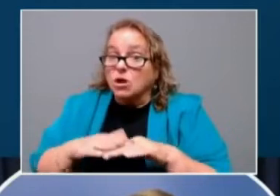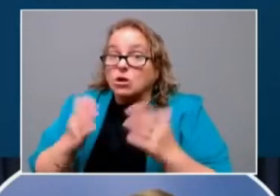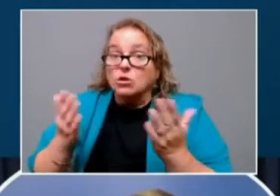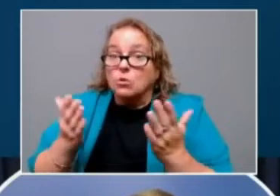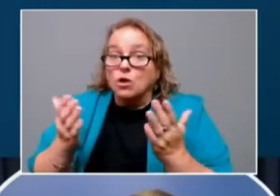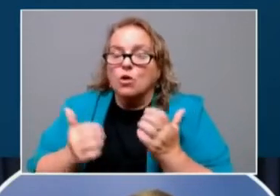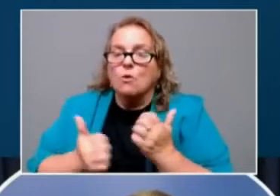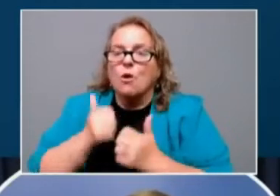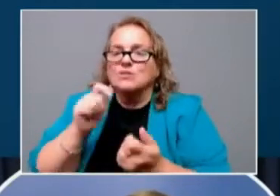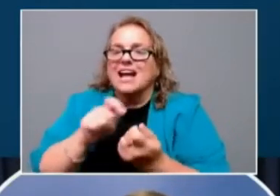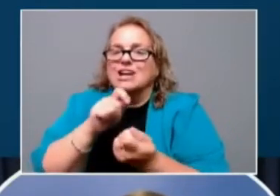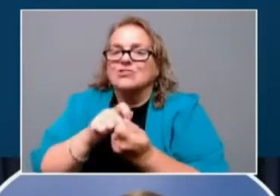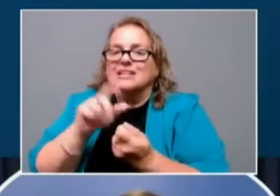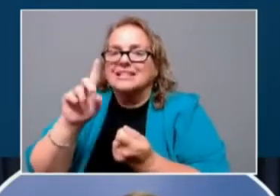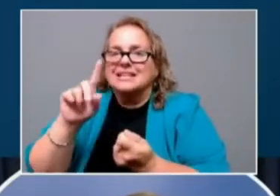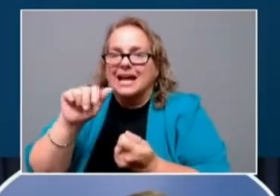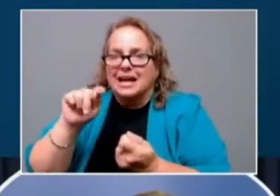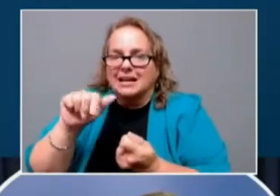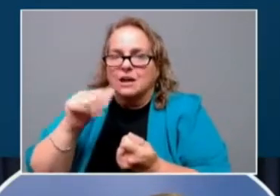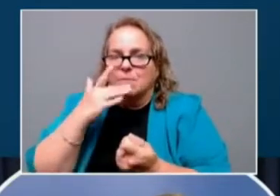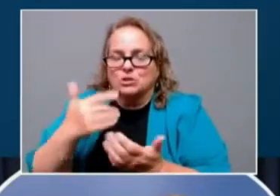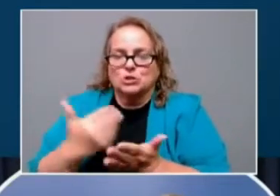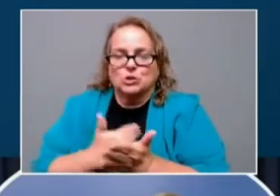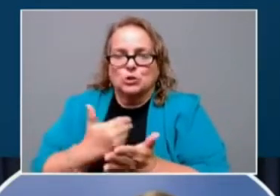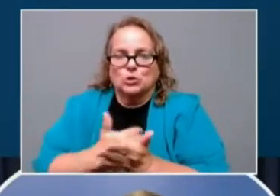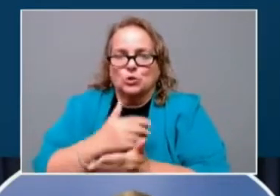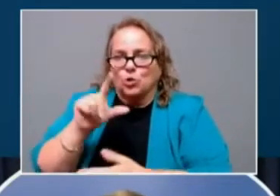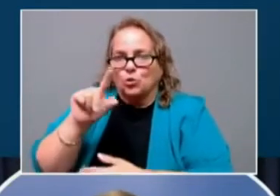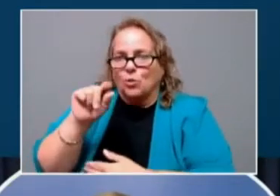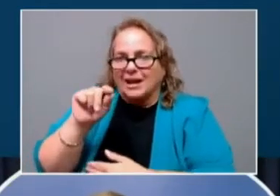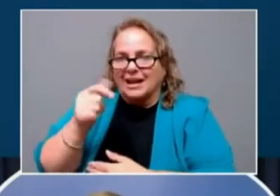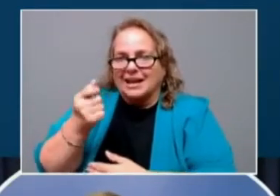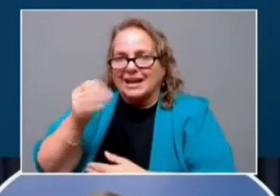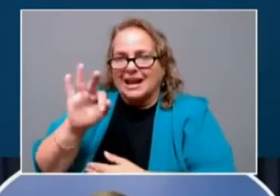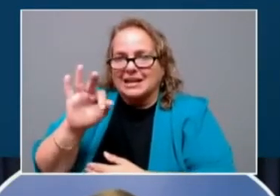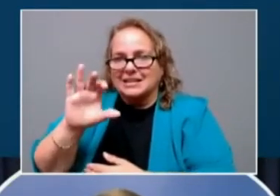because these are the new 2019 census numbers, but they are just one shot. A